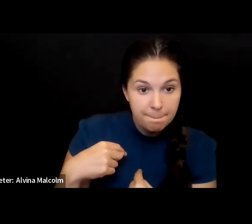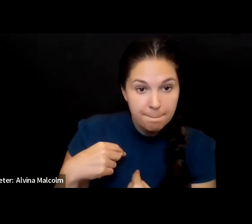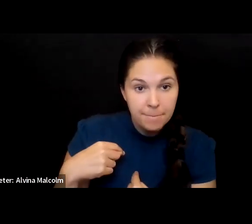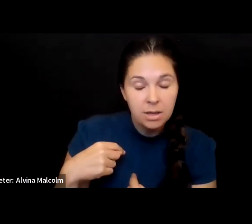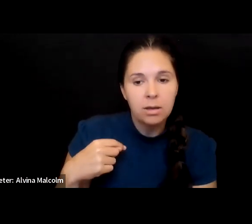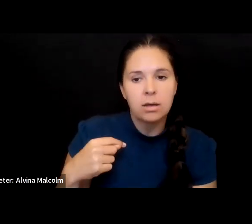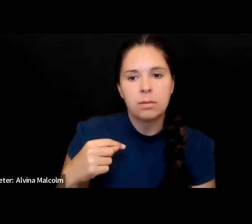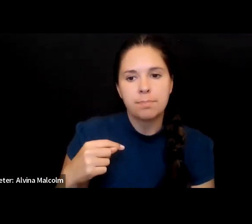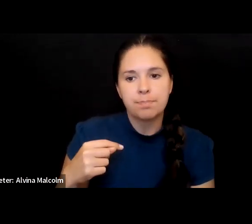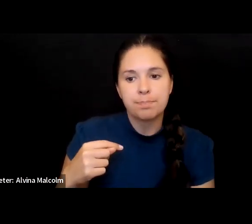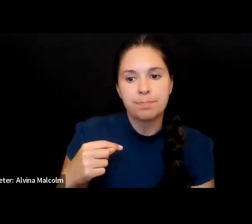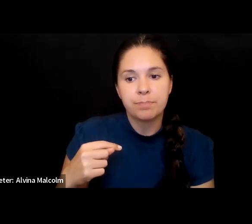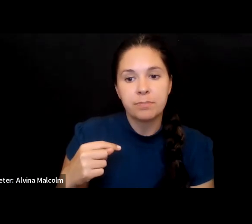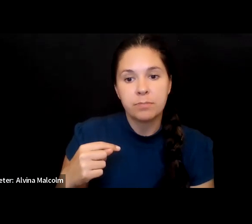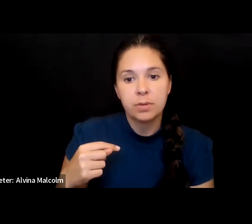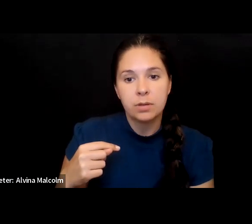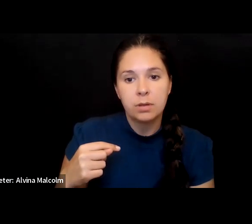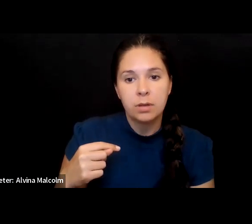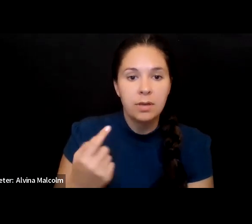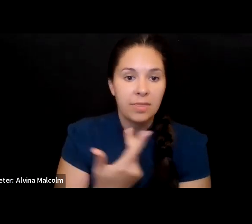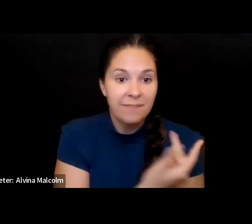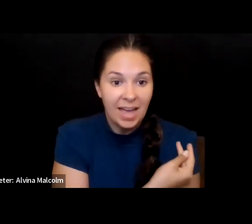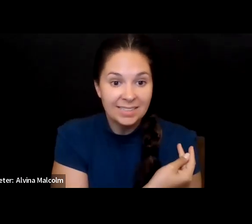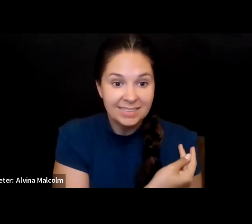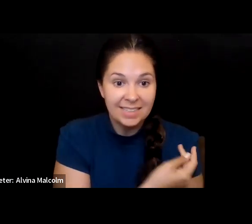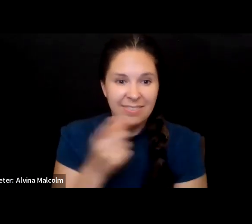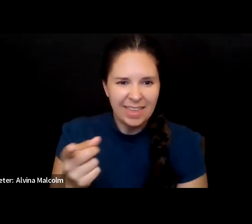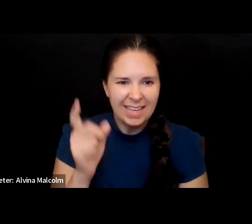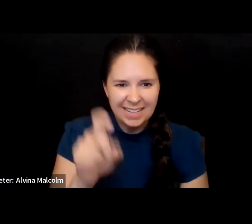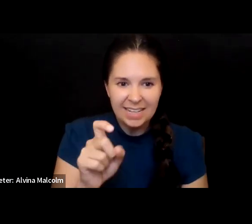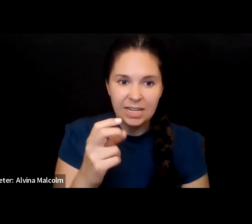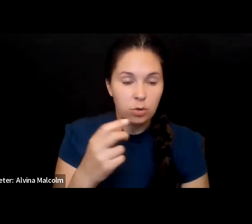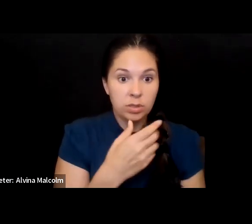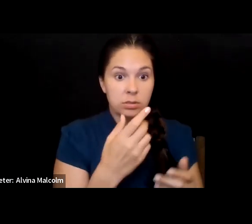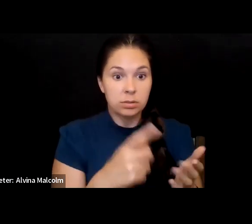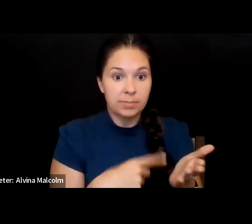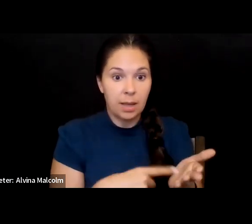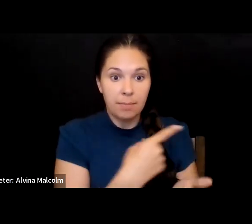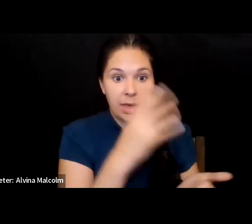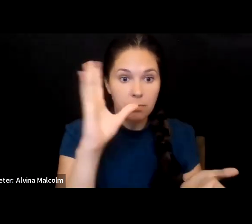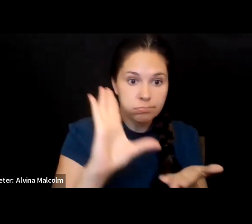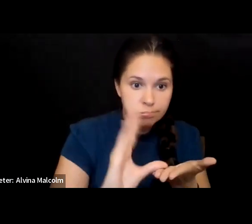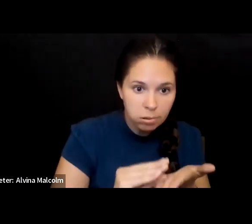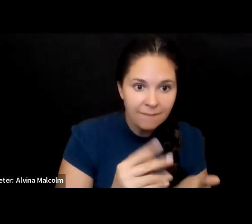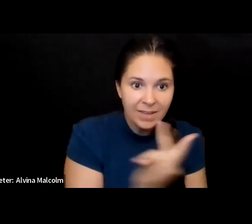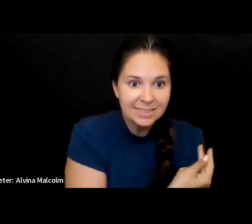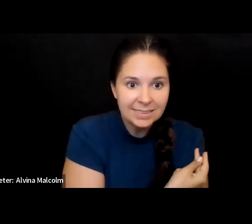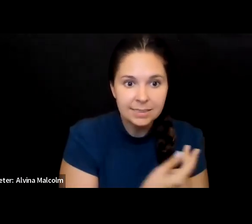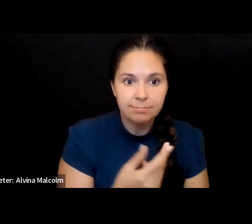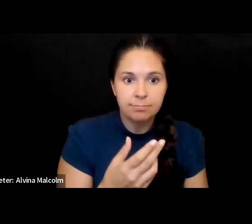initially on that list as the priority, but what we found is when they came